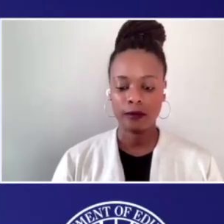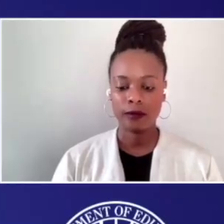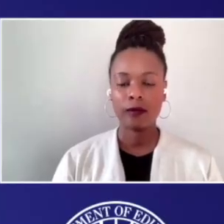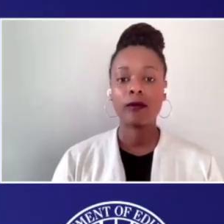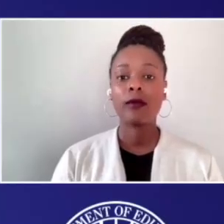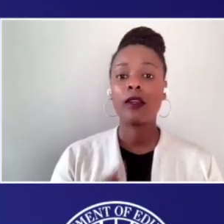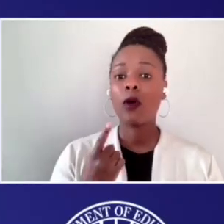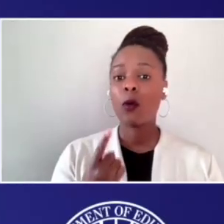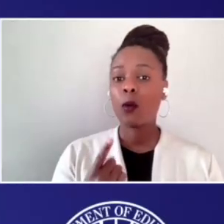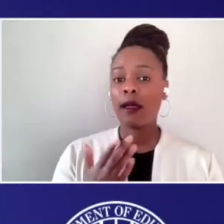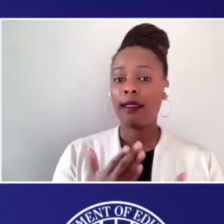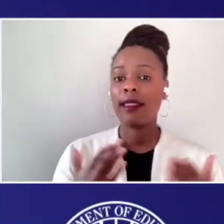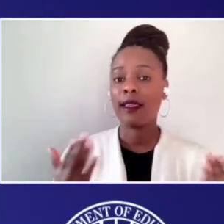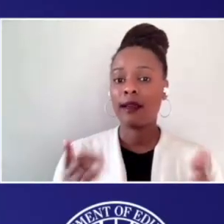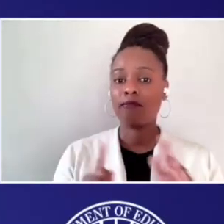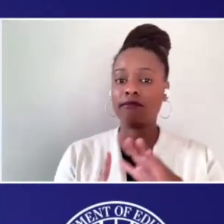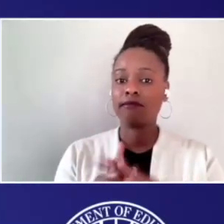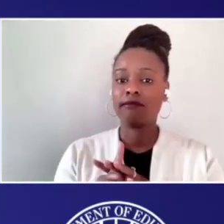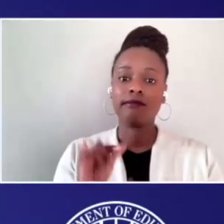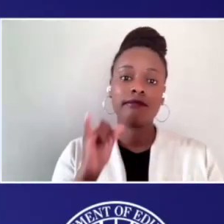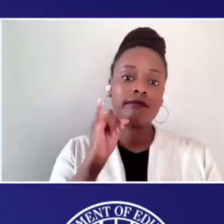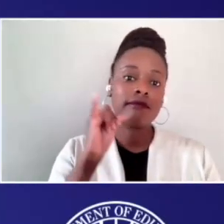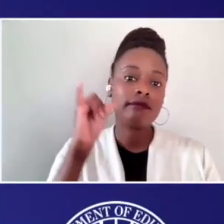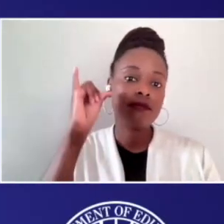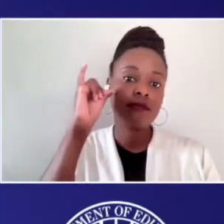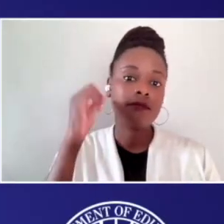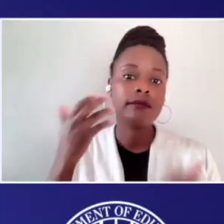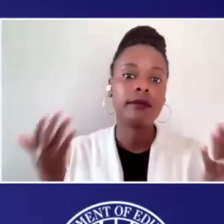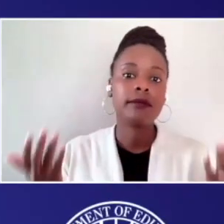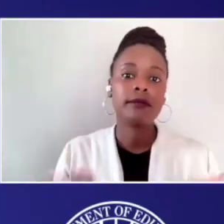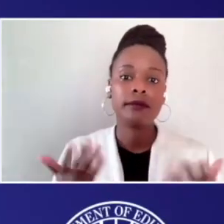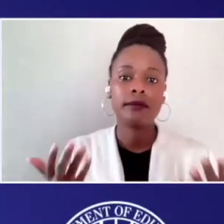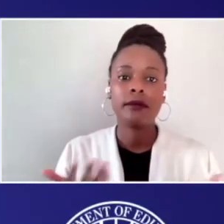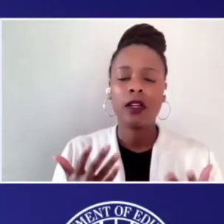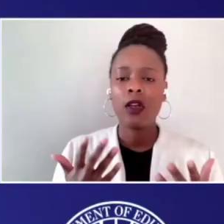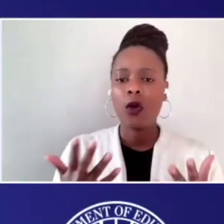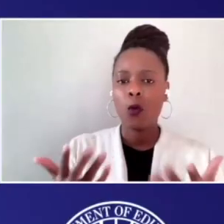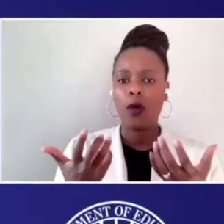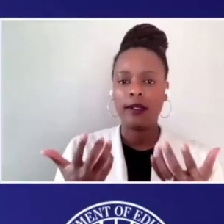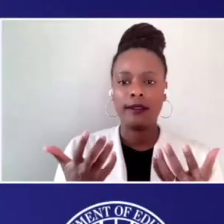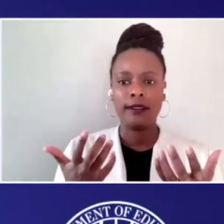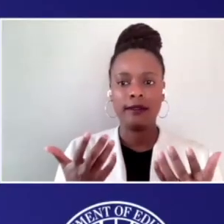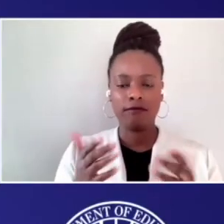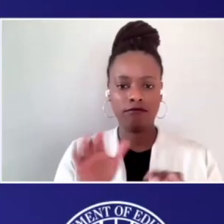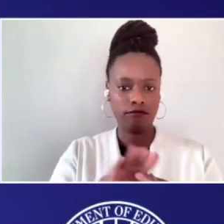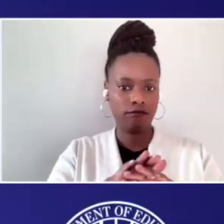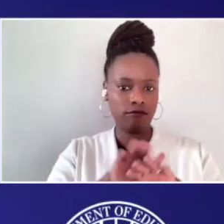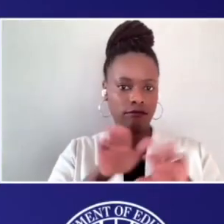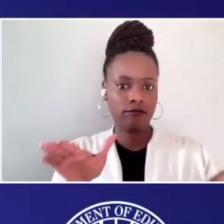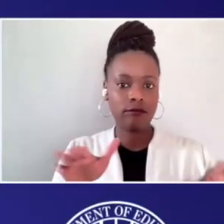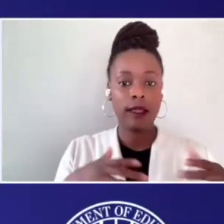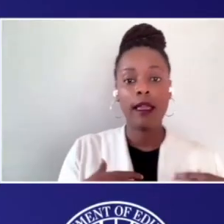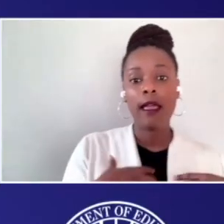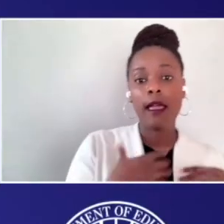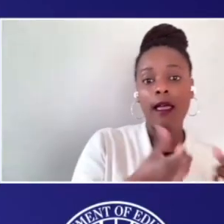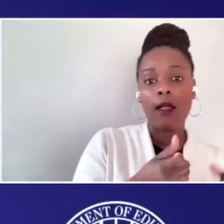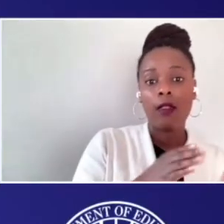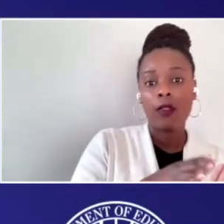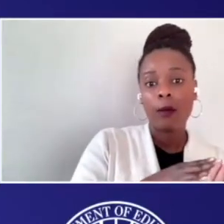yesterday was wanting a distinction between health professions and HEAL.